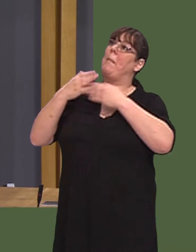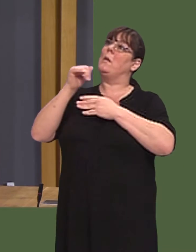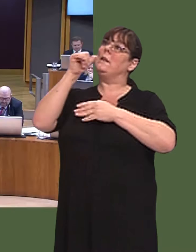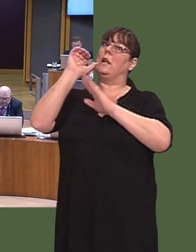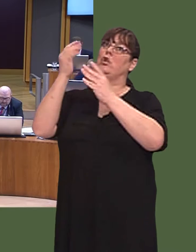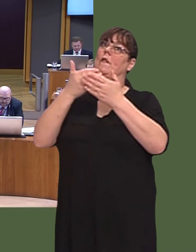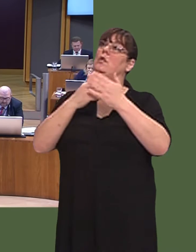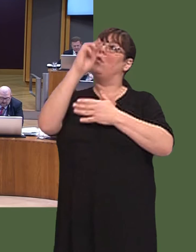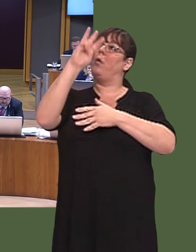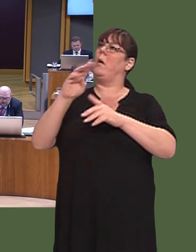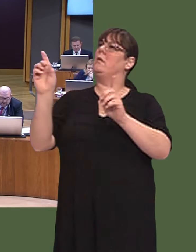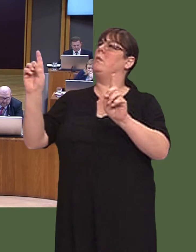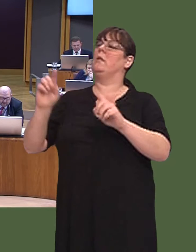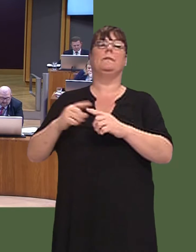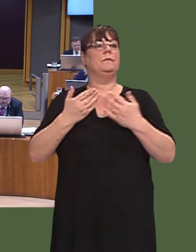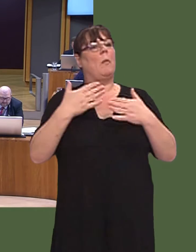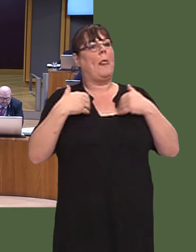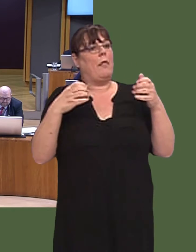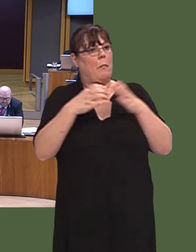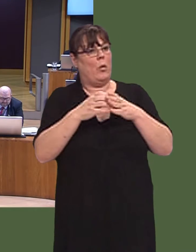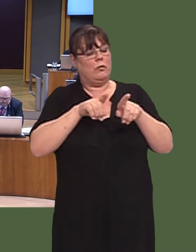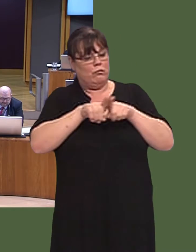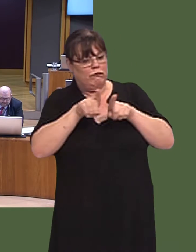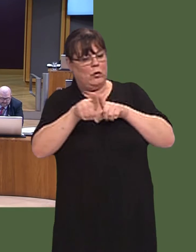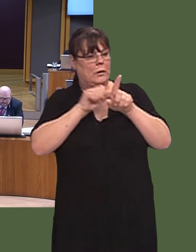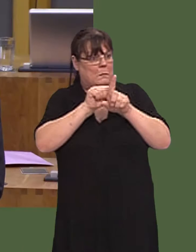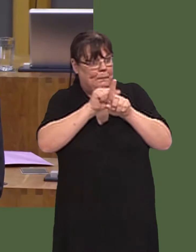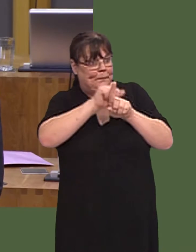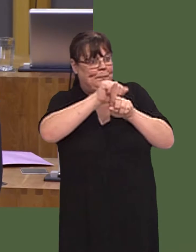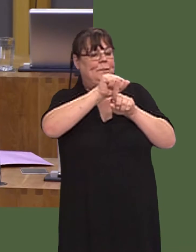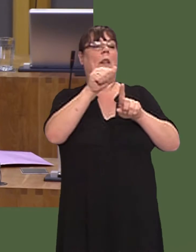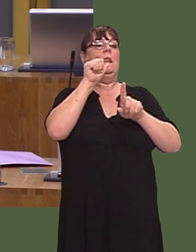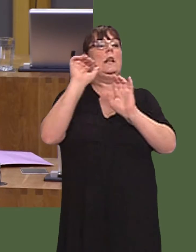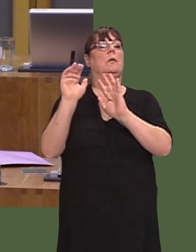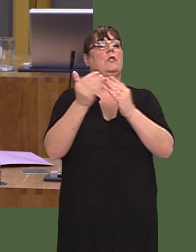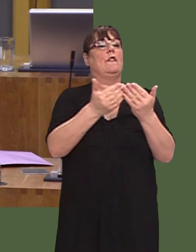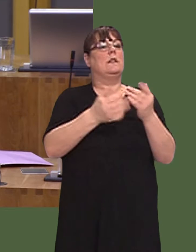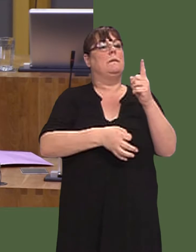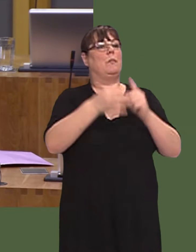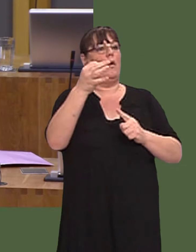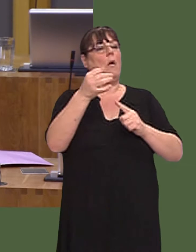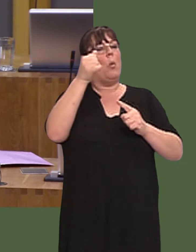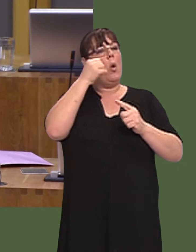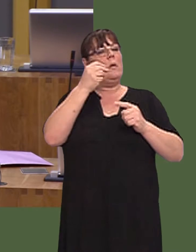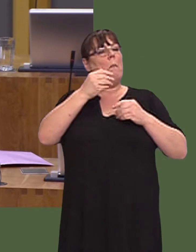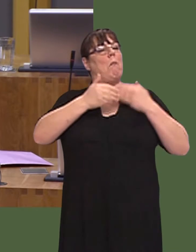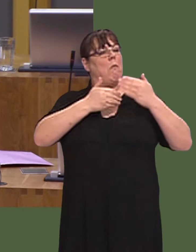OAQ(5)0441(FM)[W] Carwyn Jones: Well, the health board is working to improve the provision of dental services and progress has been made.